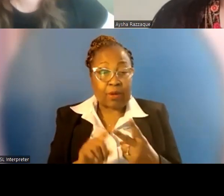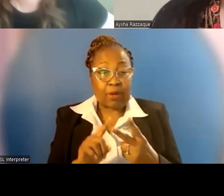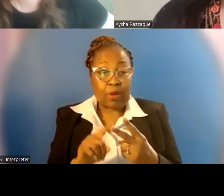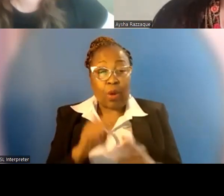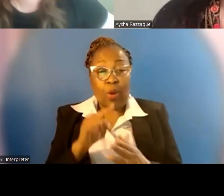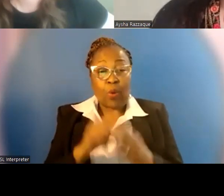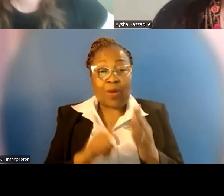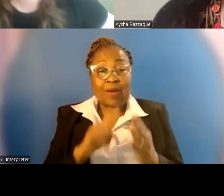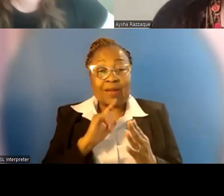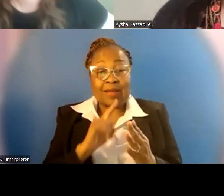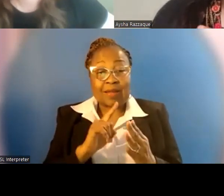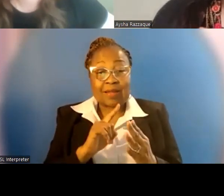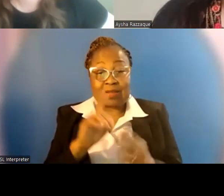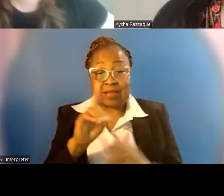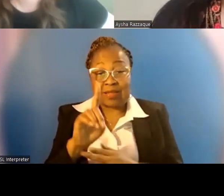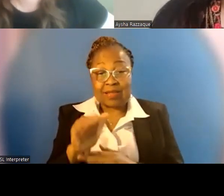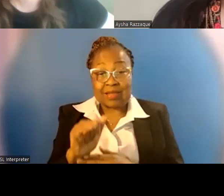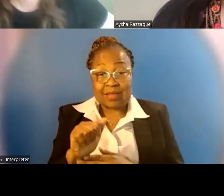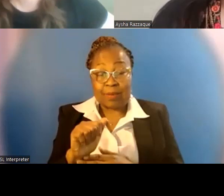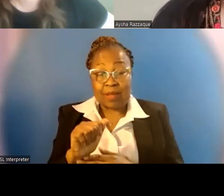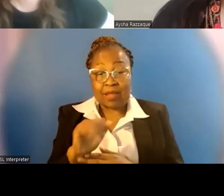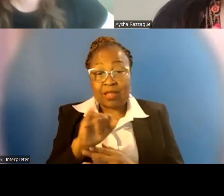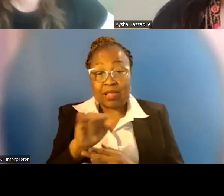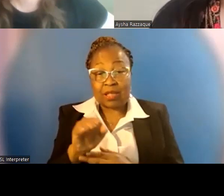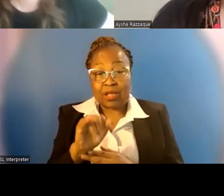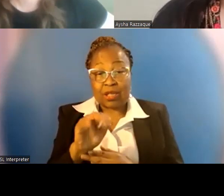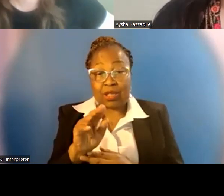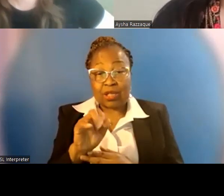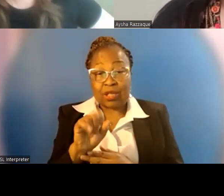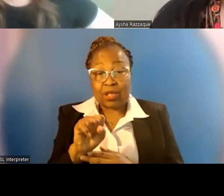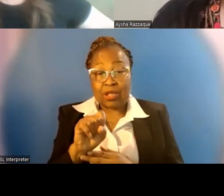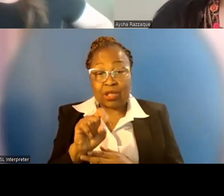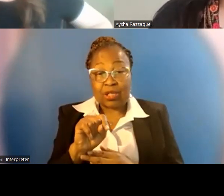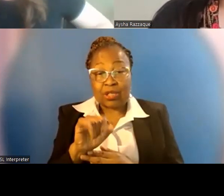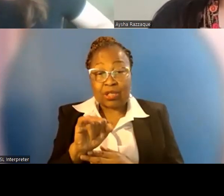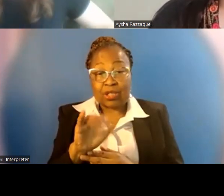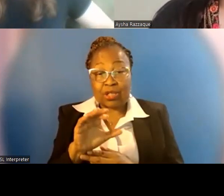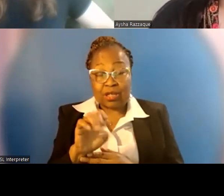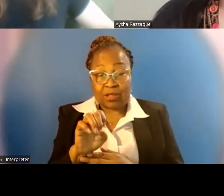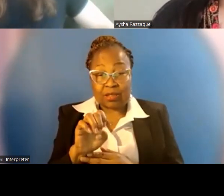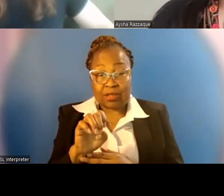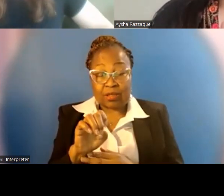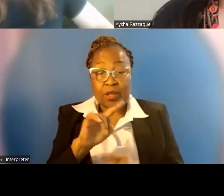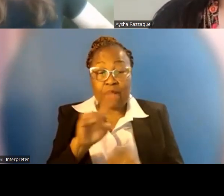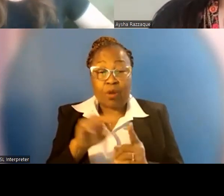especially when you are talking to international students